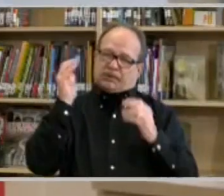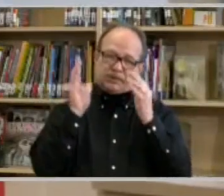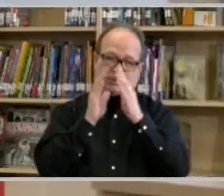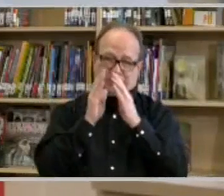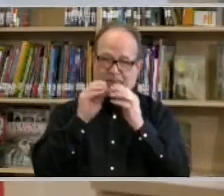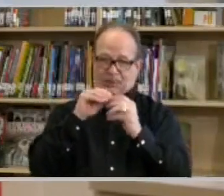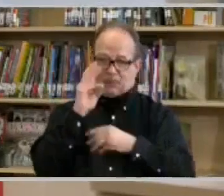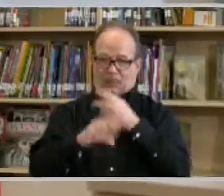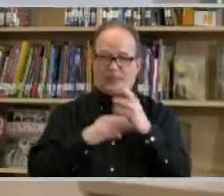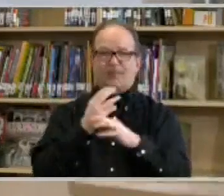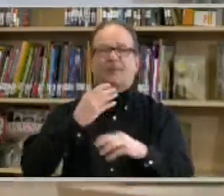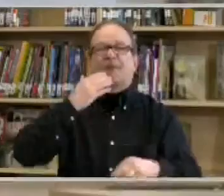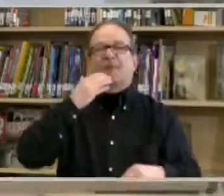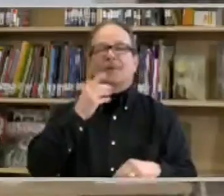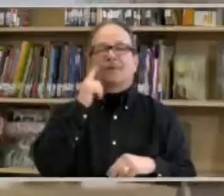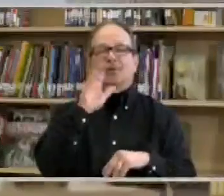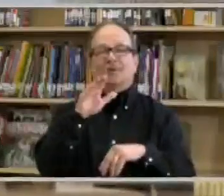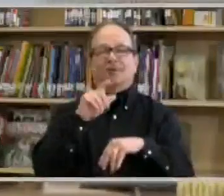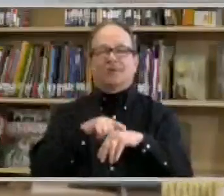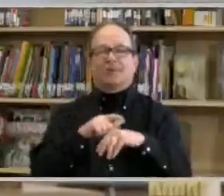CITY IN THE WORLD. SO THANK YOU ALL FOR YOUR TIME AND ATTENTION